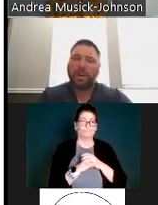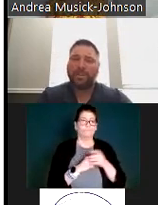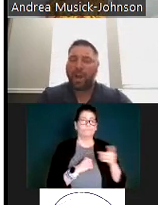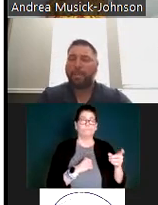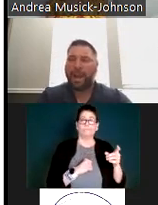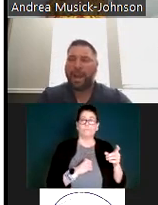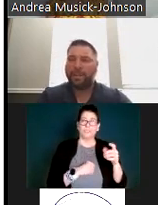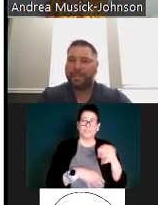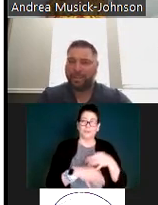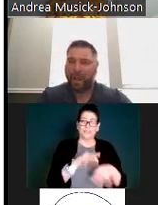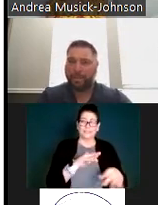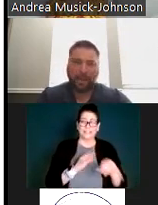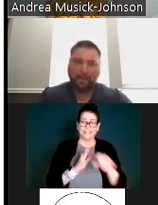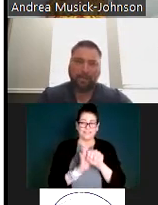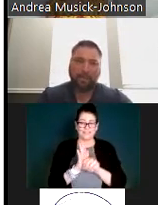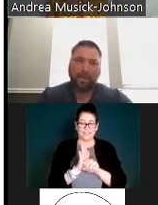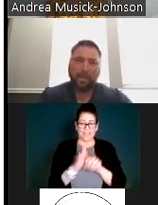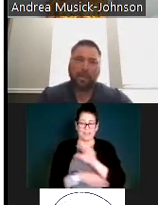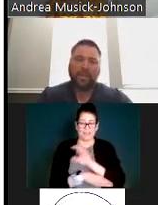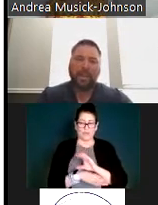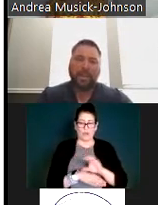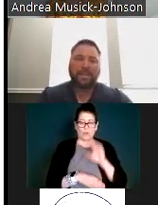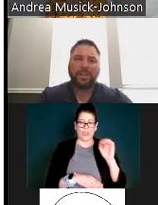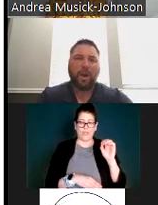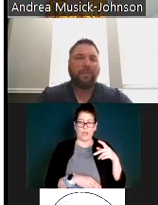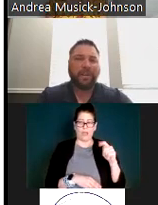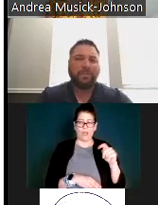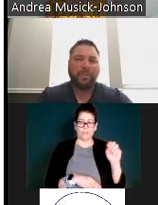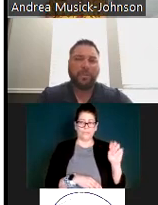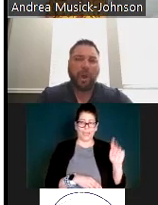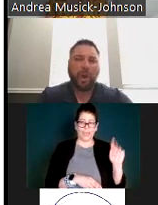we have an opt out instead of an opt in. What that means is all victims are